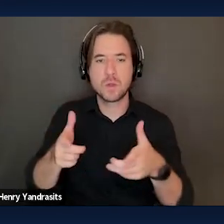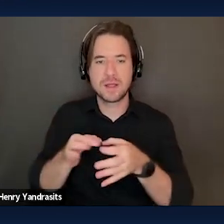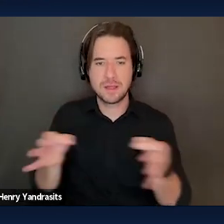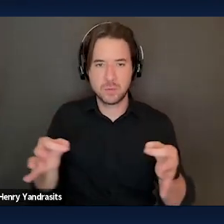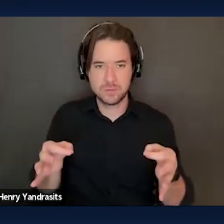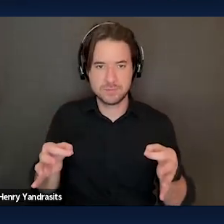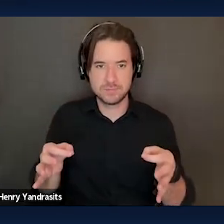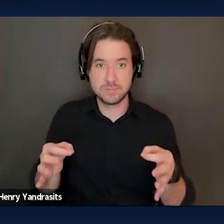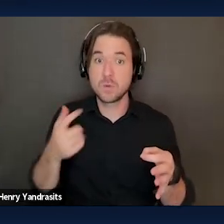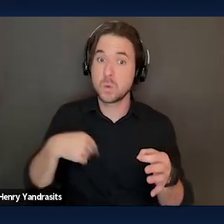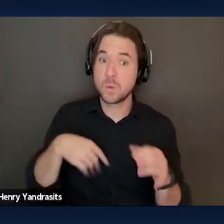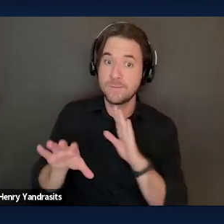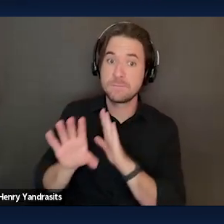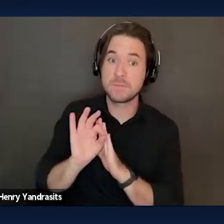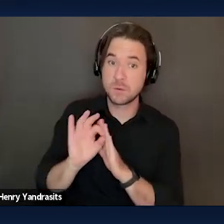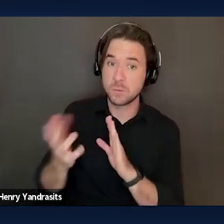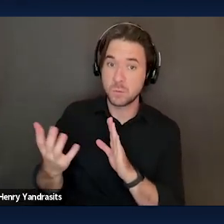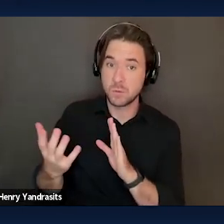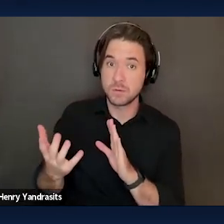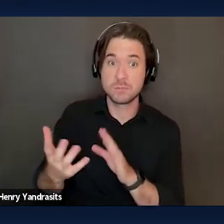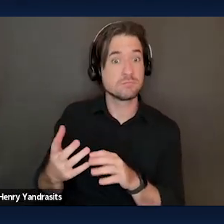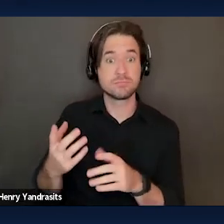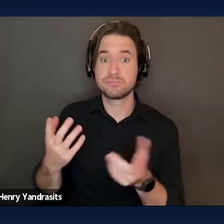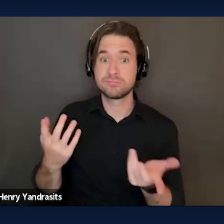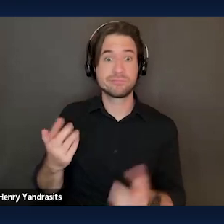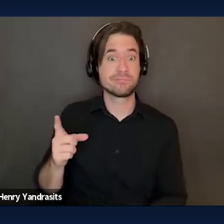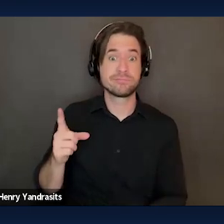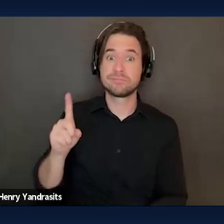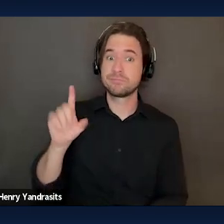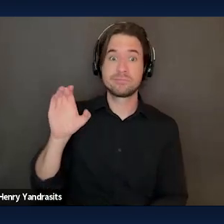And we found that there are… Hundreds of them around the world.